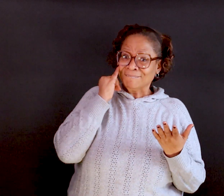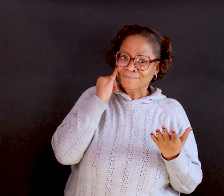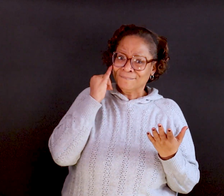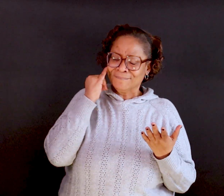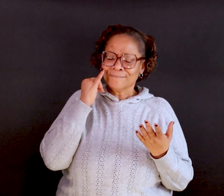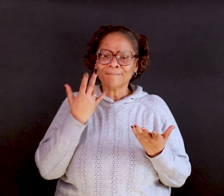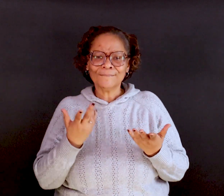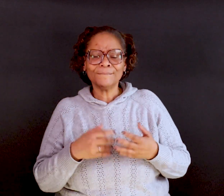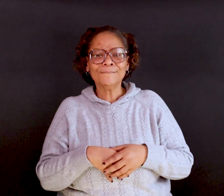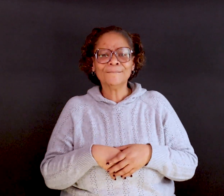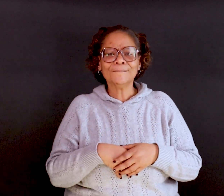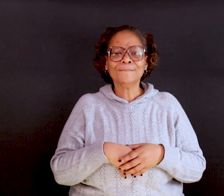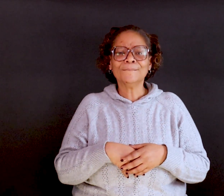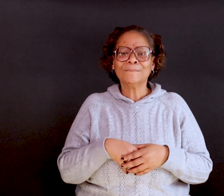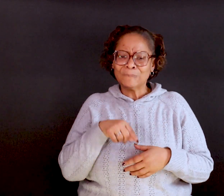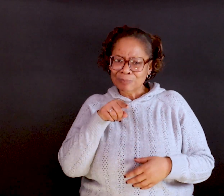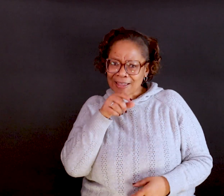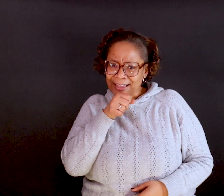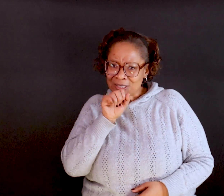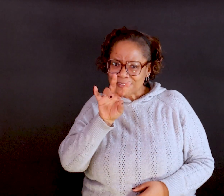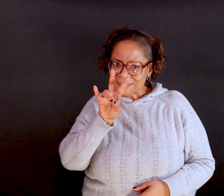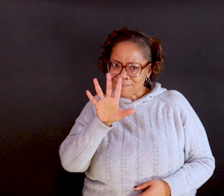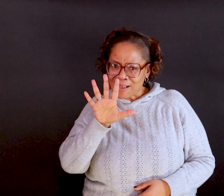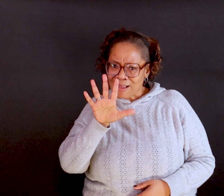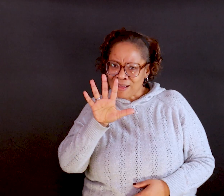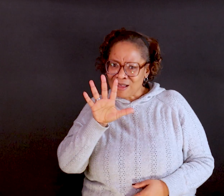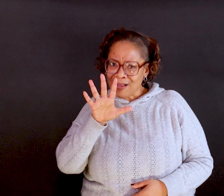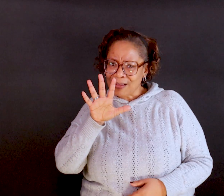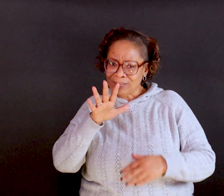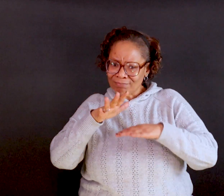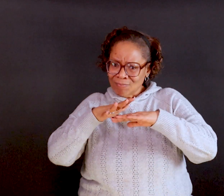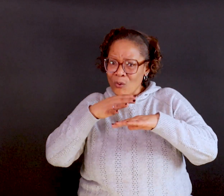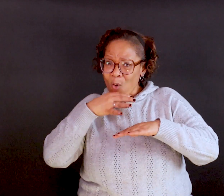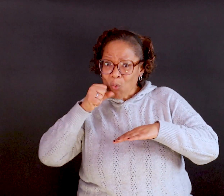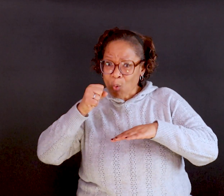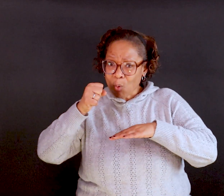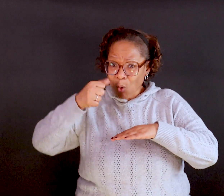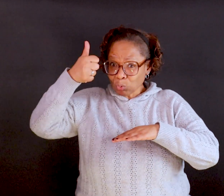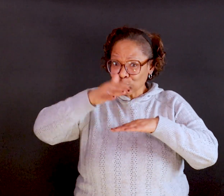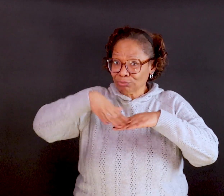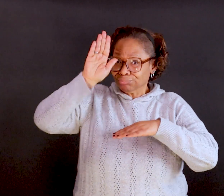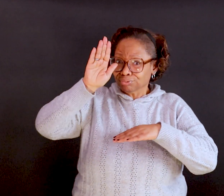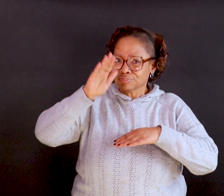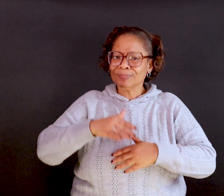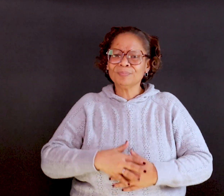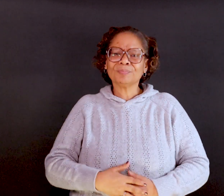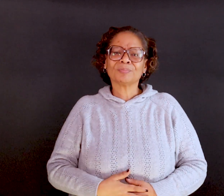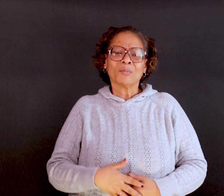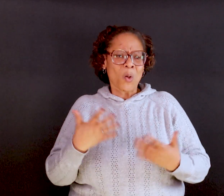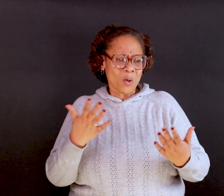75 years of age or older,